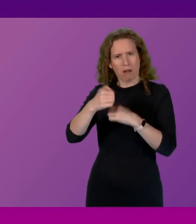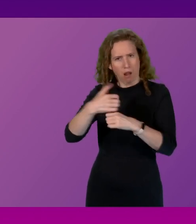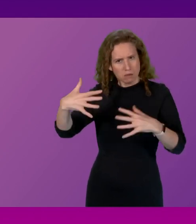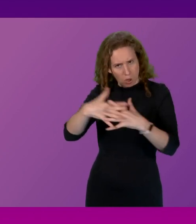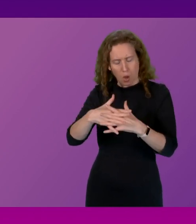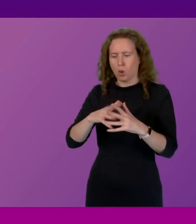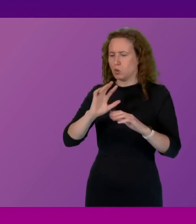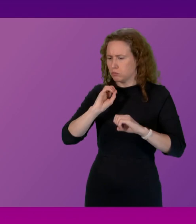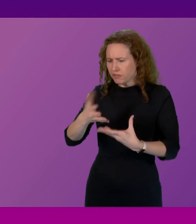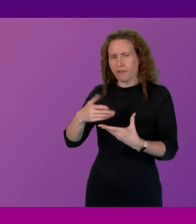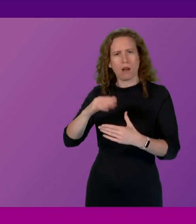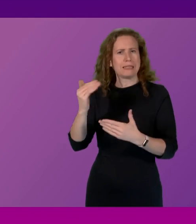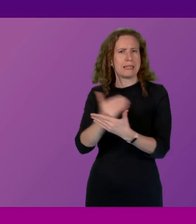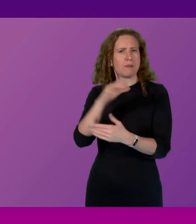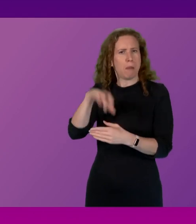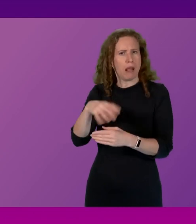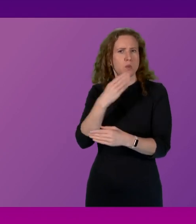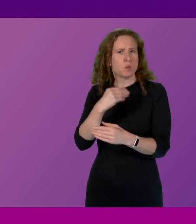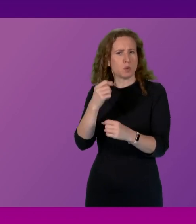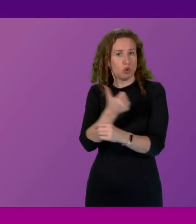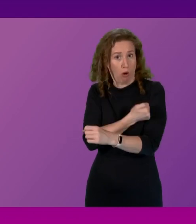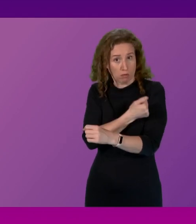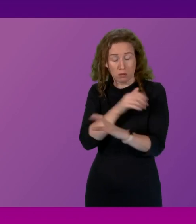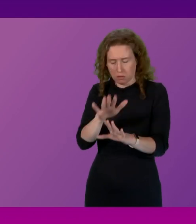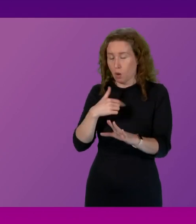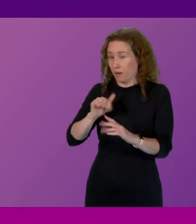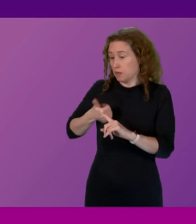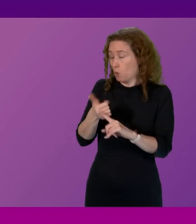We have been consistent in our commitment to supporting the setting up of a safer drug